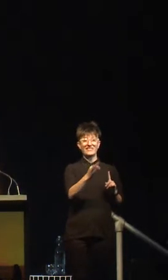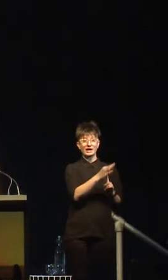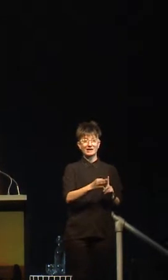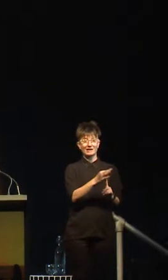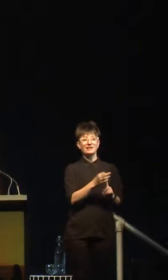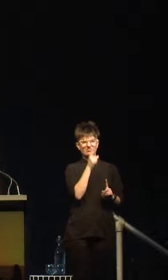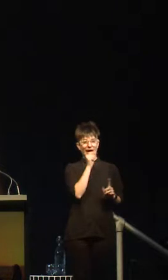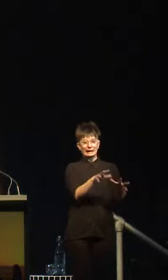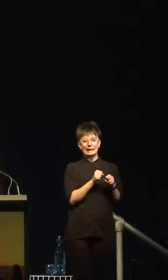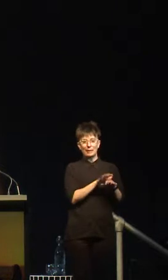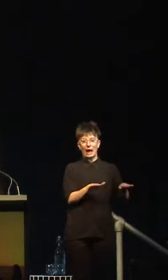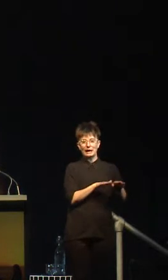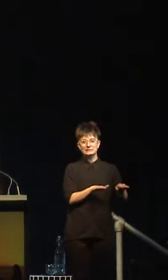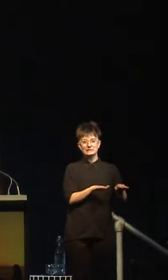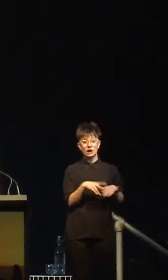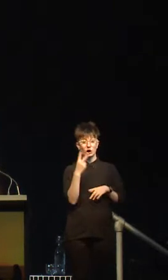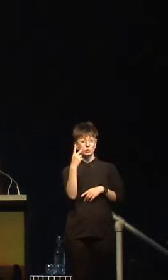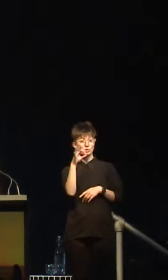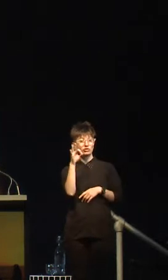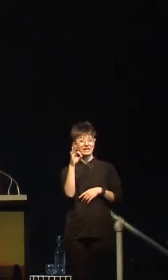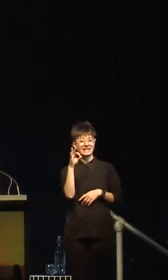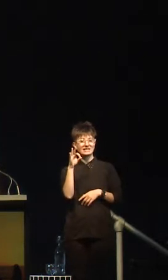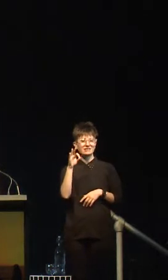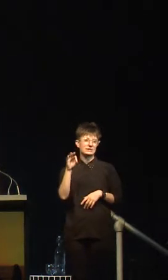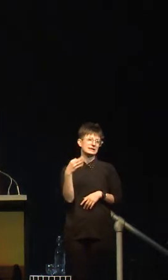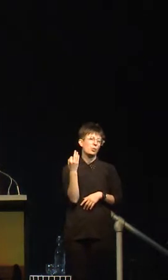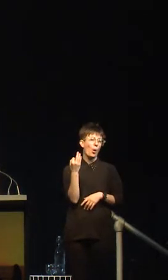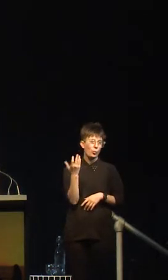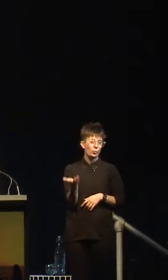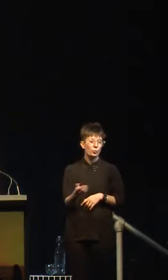At two degrees they have almost no chance and if you can translate to what that looks